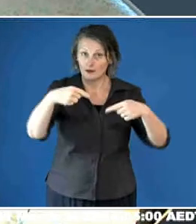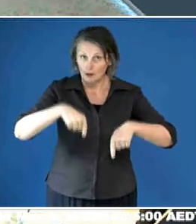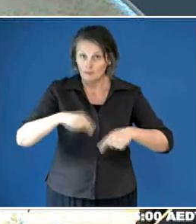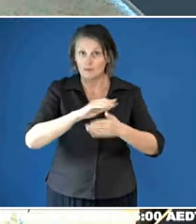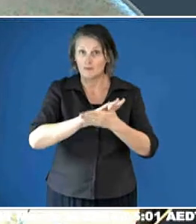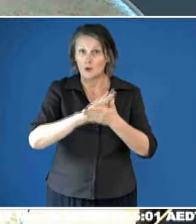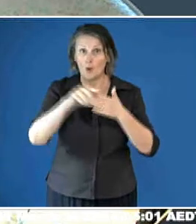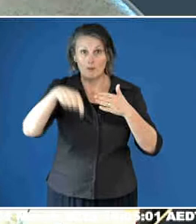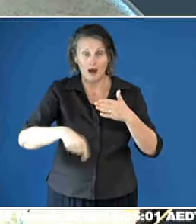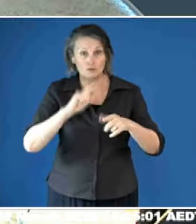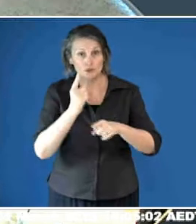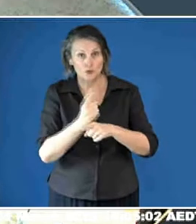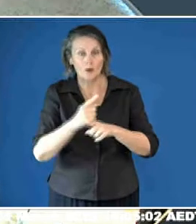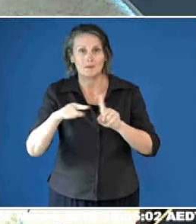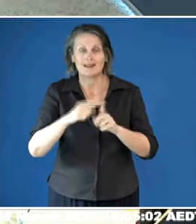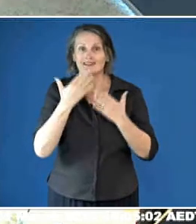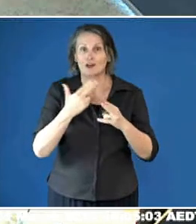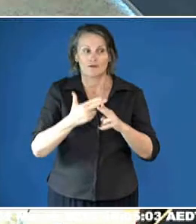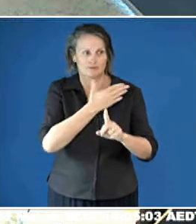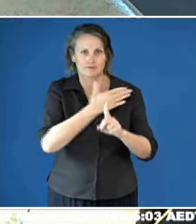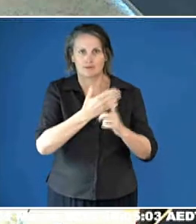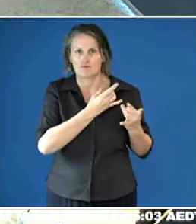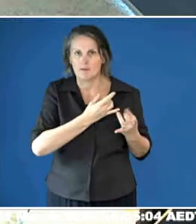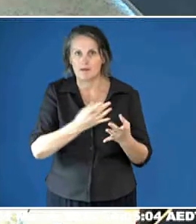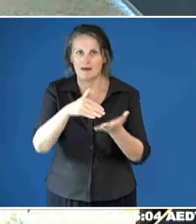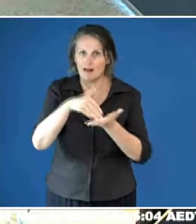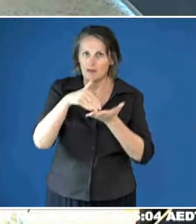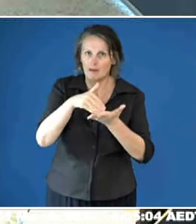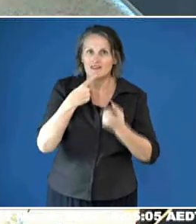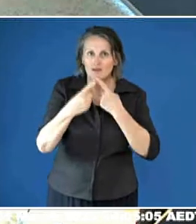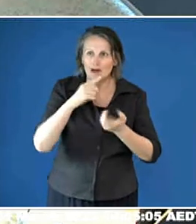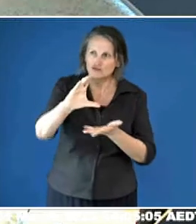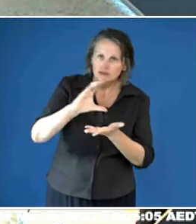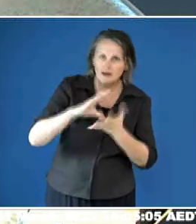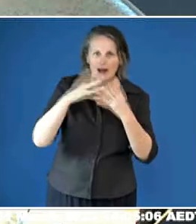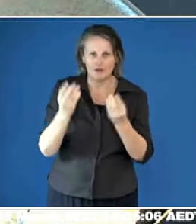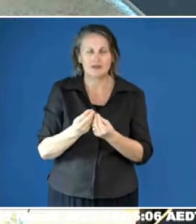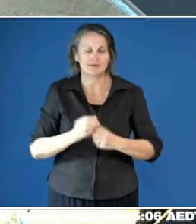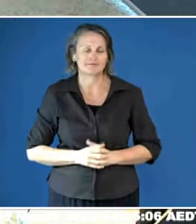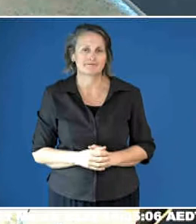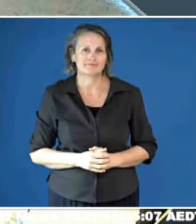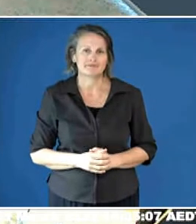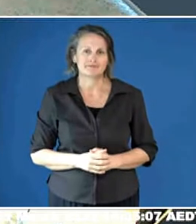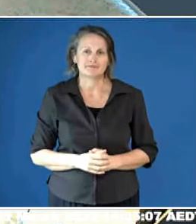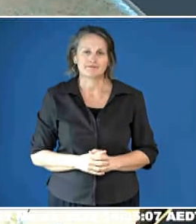you have done to assist the hearing that has been held this week in Hobart and in Brisbane. Yes.